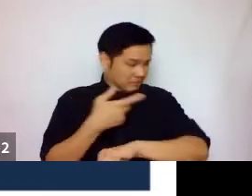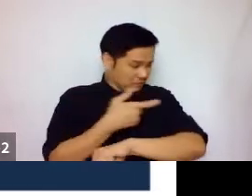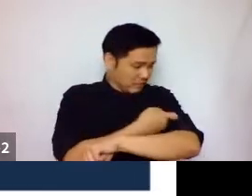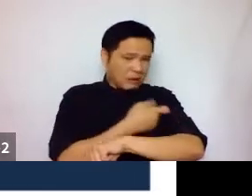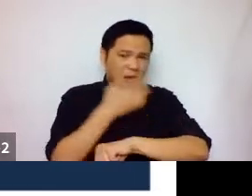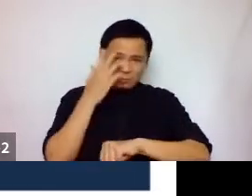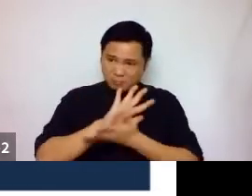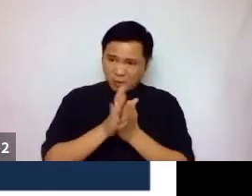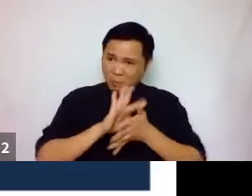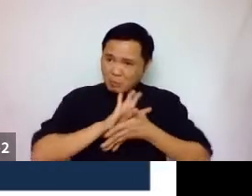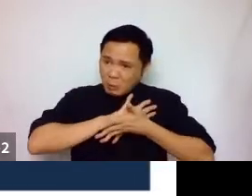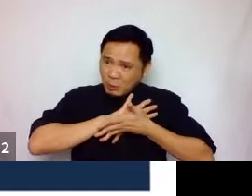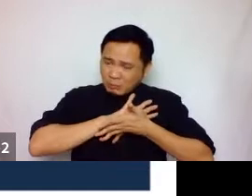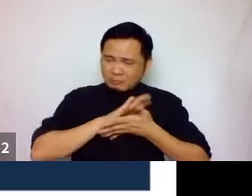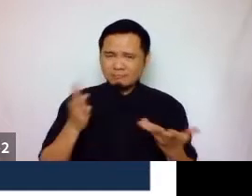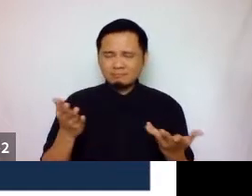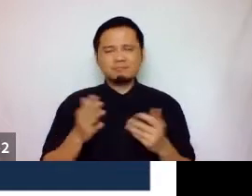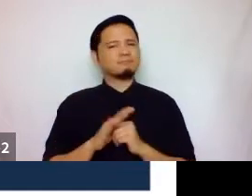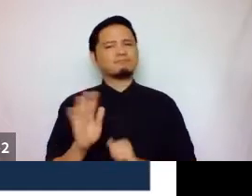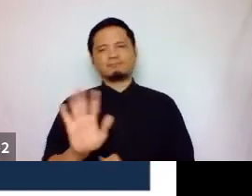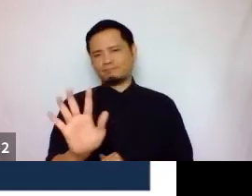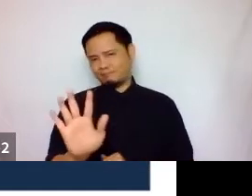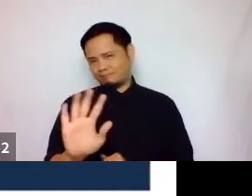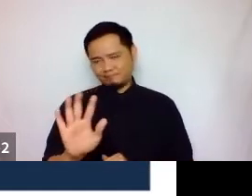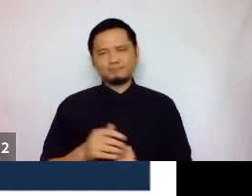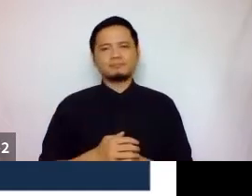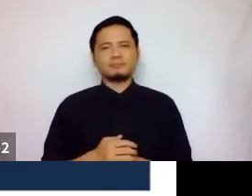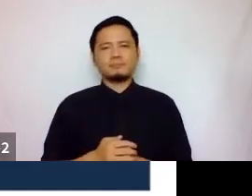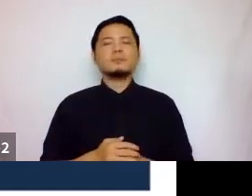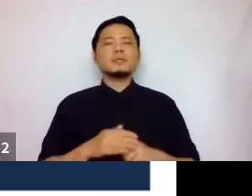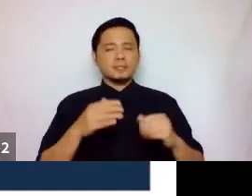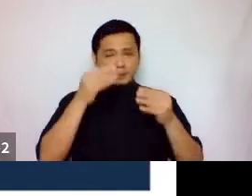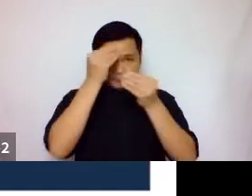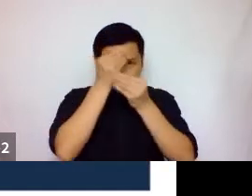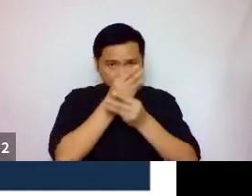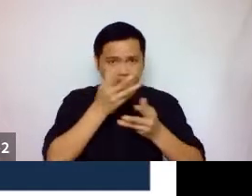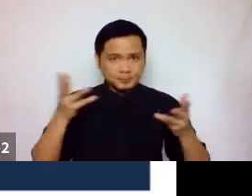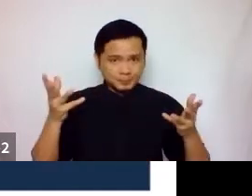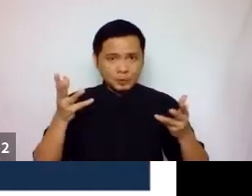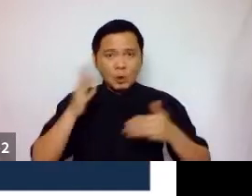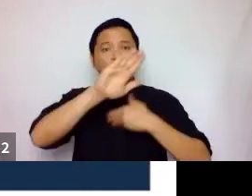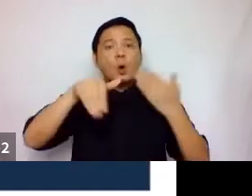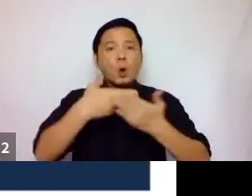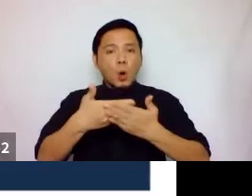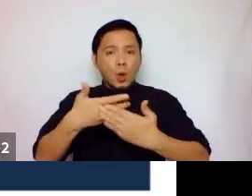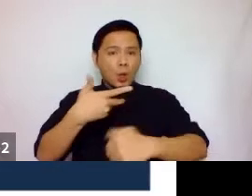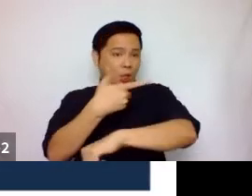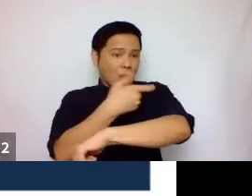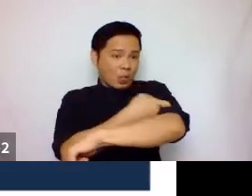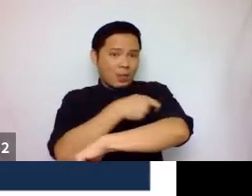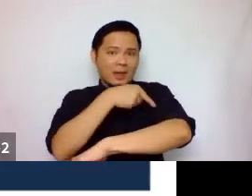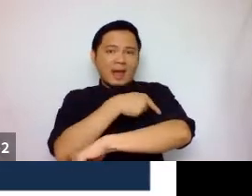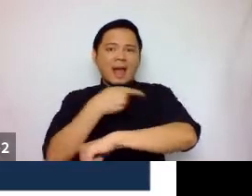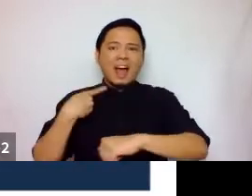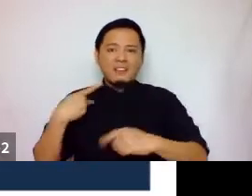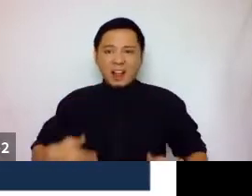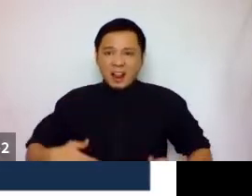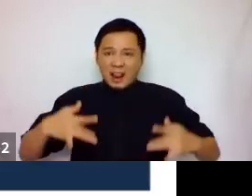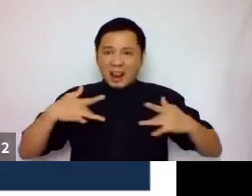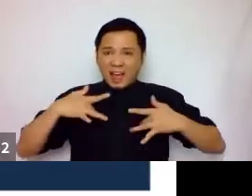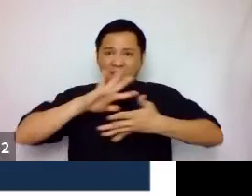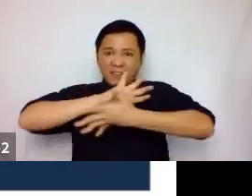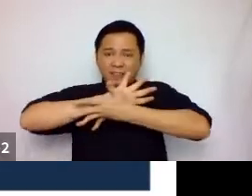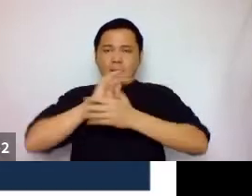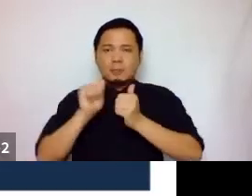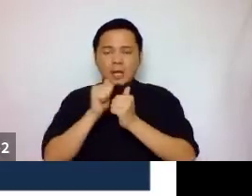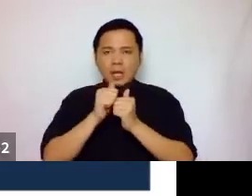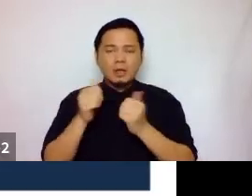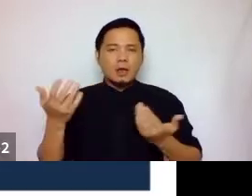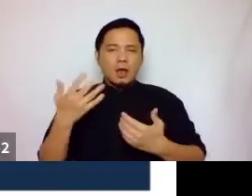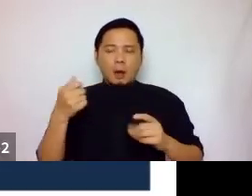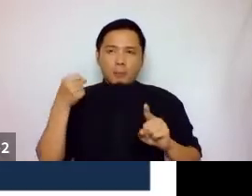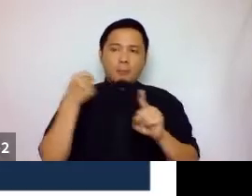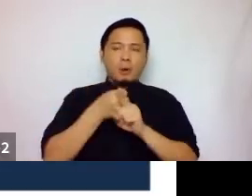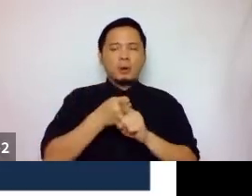So it’s important to say that COVID-19 vaccines do not have live viruses so there is no chance that you can get COVID.